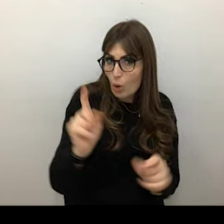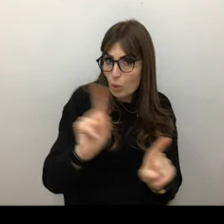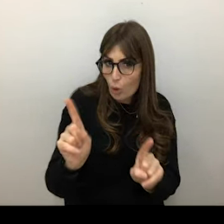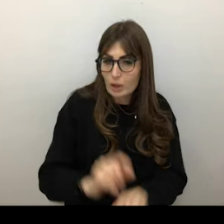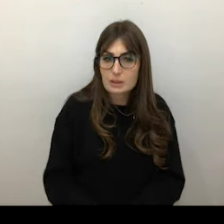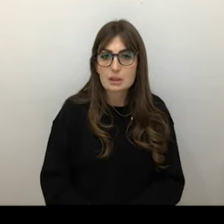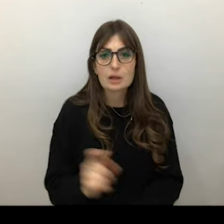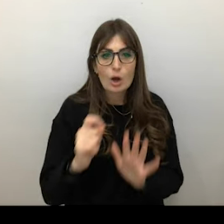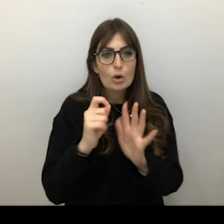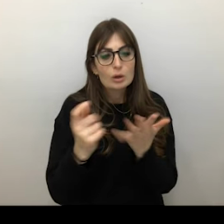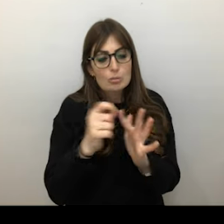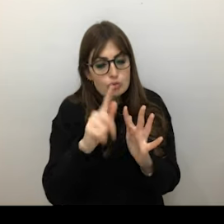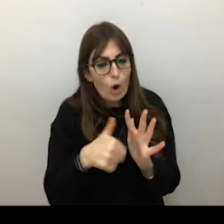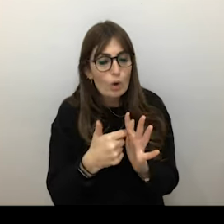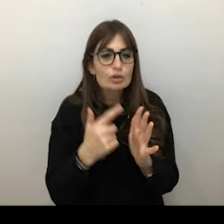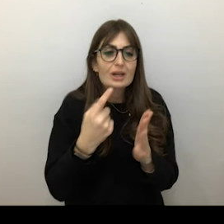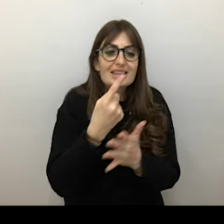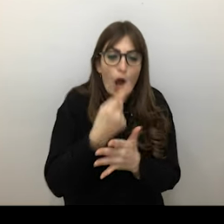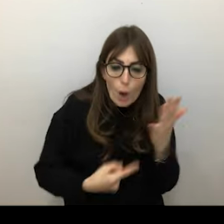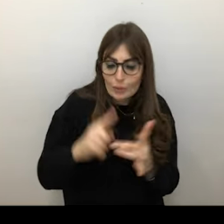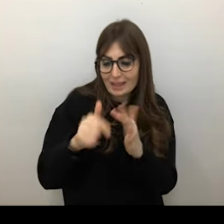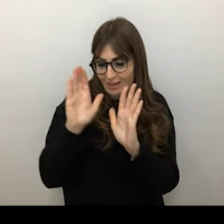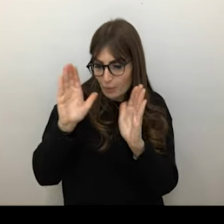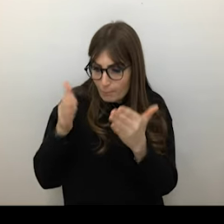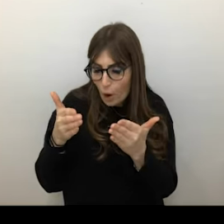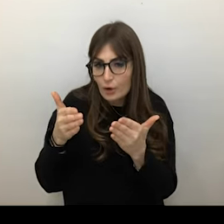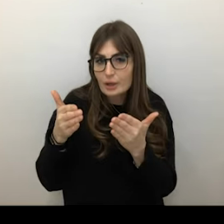We will not support projects unless they are focused on